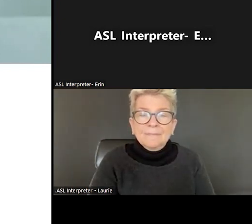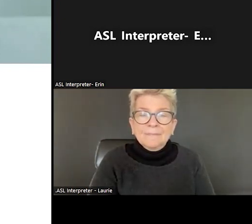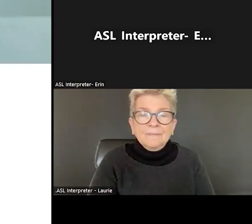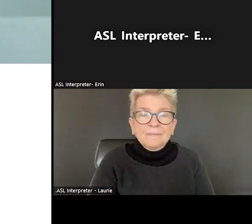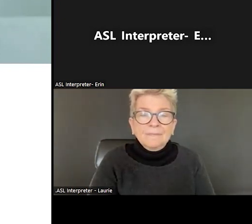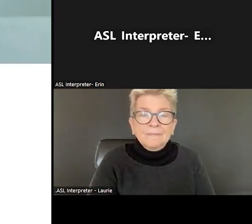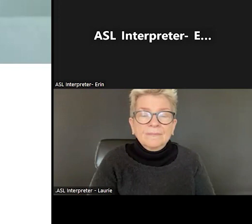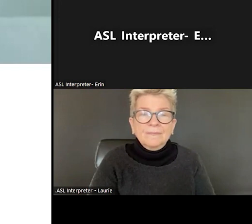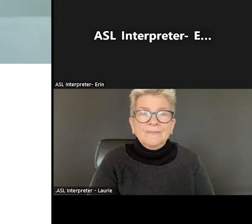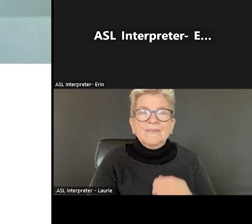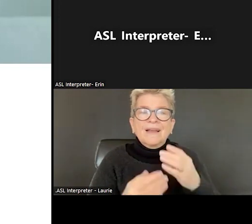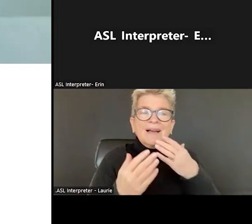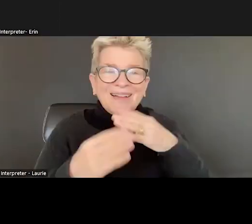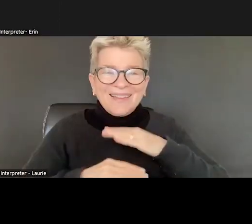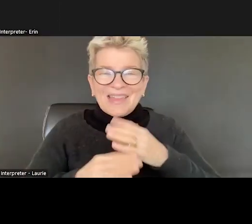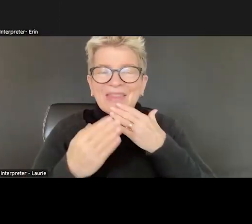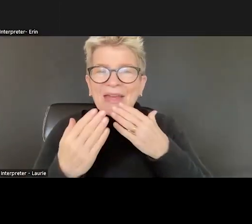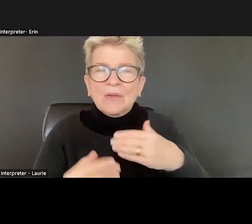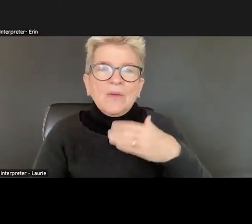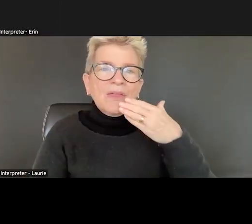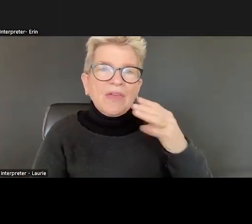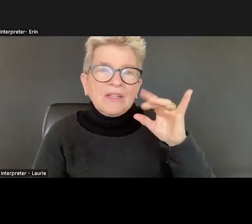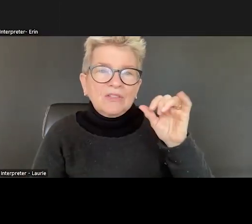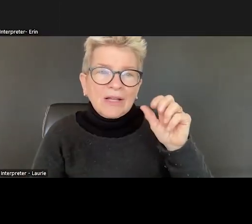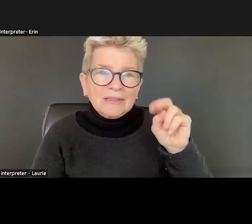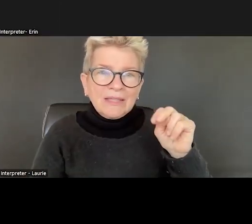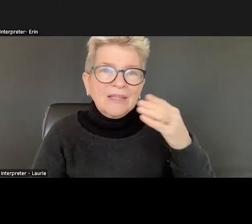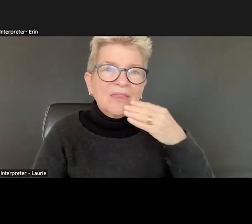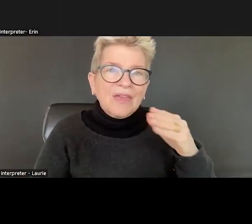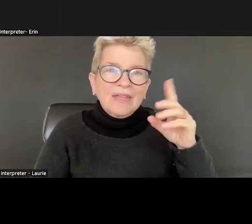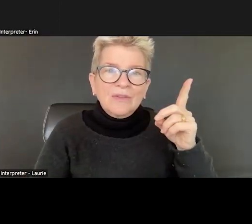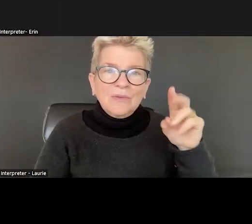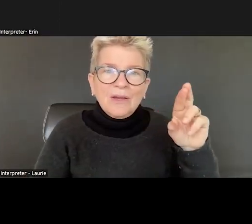you so much. Thank you Jocelyn, thank you Dr Urban. I was so excited when she agreed to